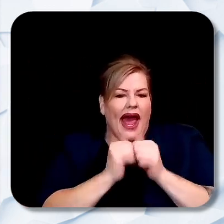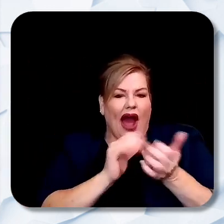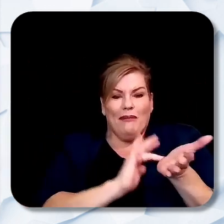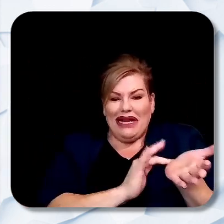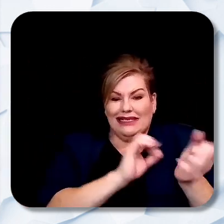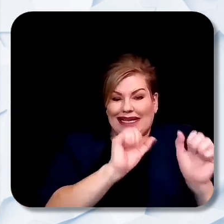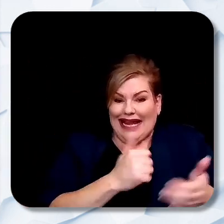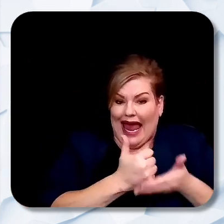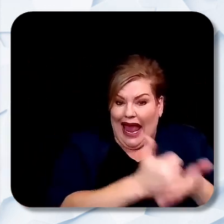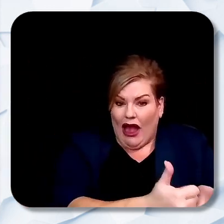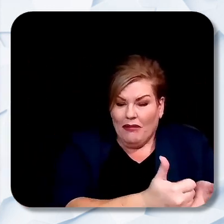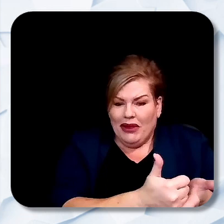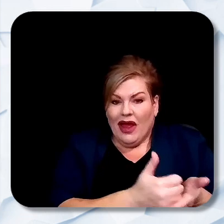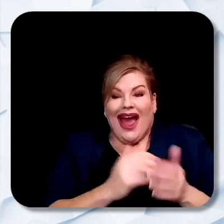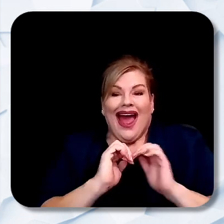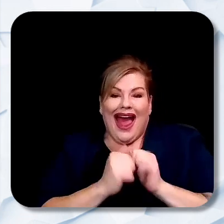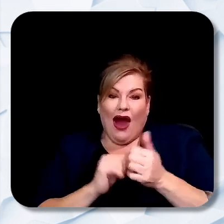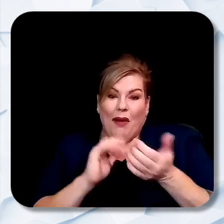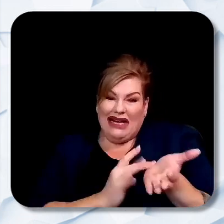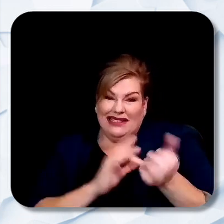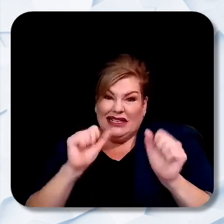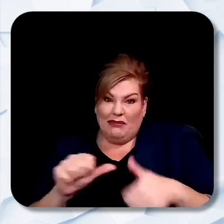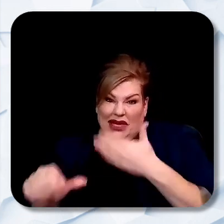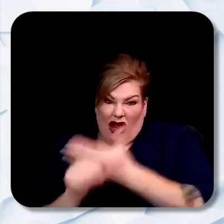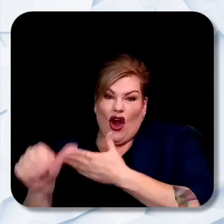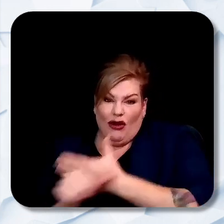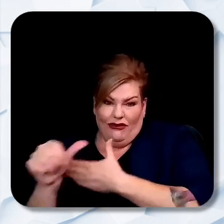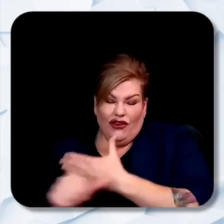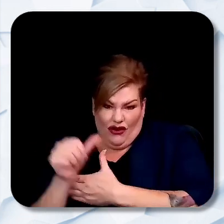and they could be harmful. We want students to be able, as they get older, to distinguish between